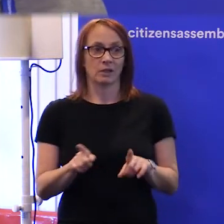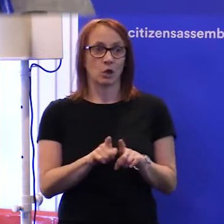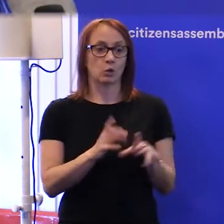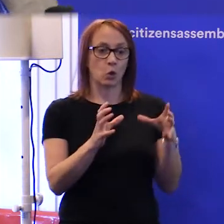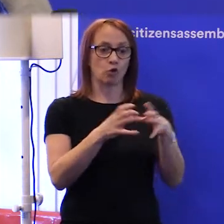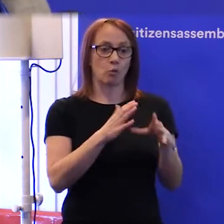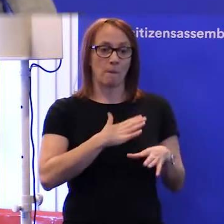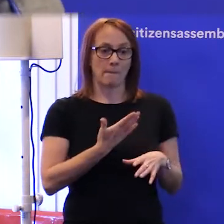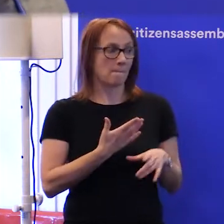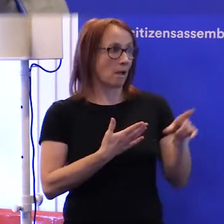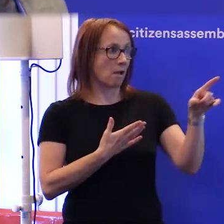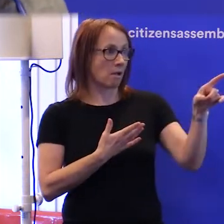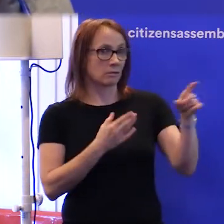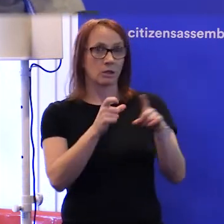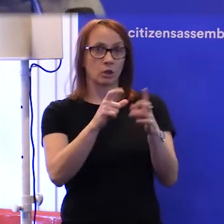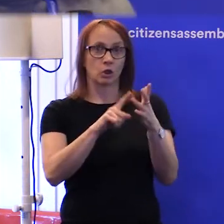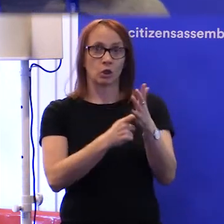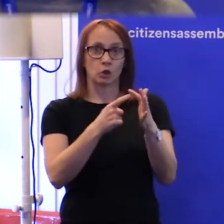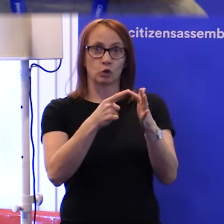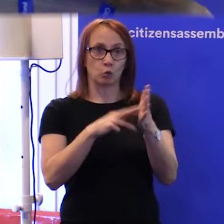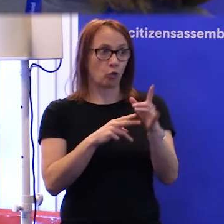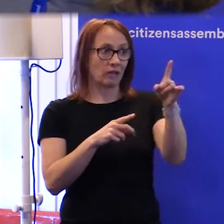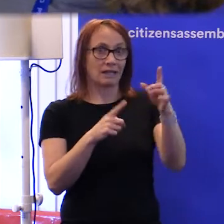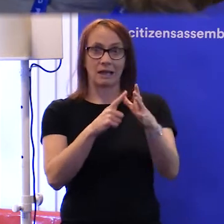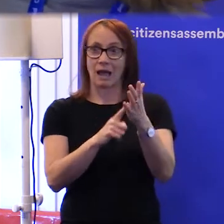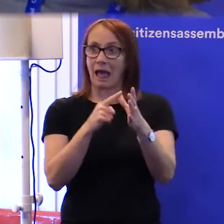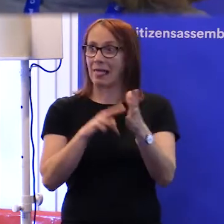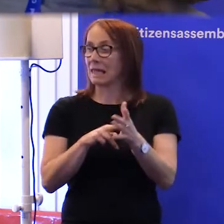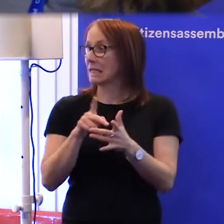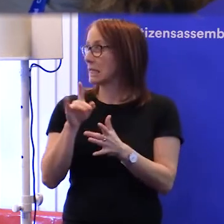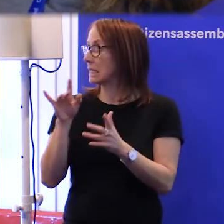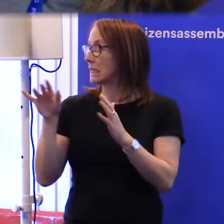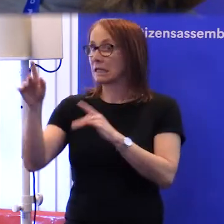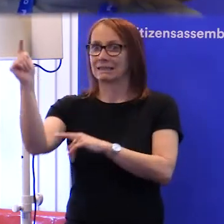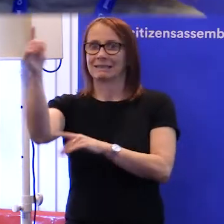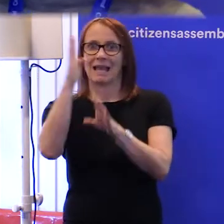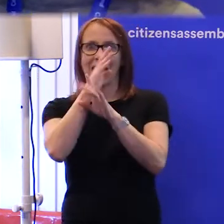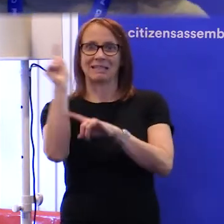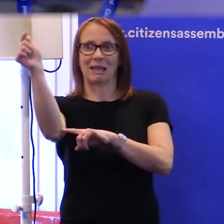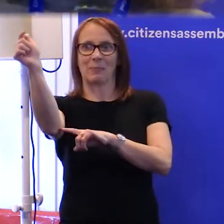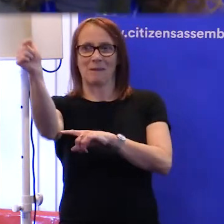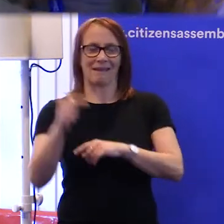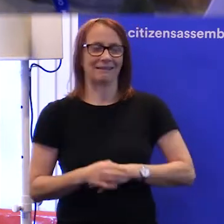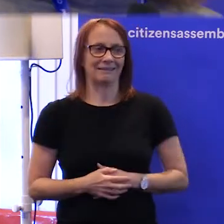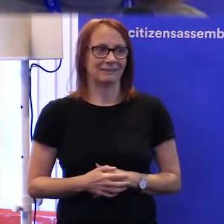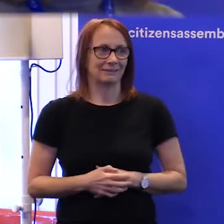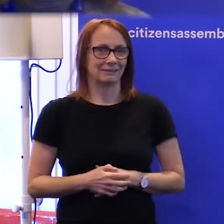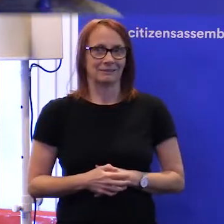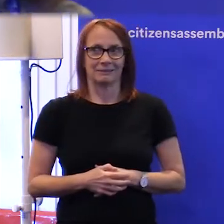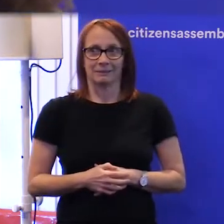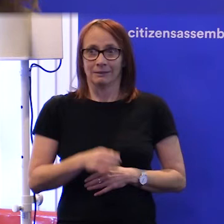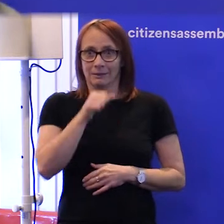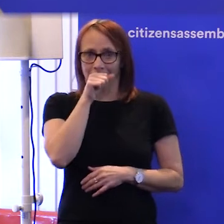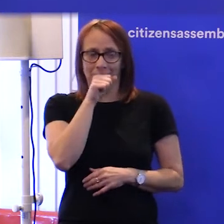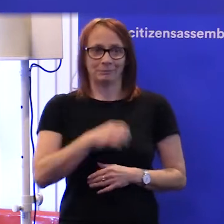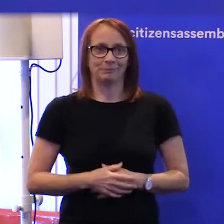Doreen Grove Allen Rennick is hiding at the back don't read anything into that